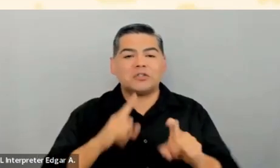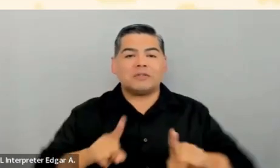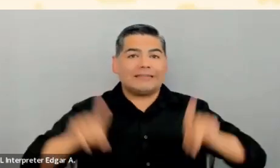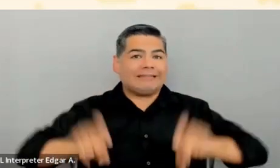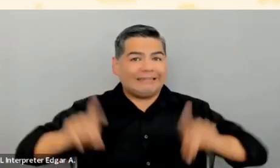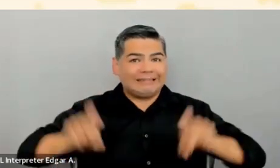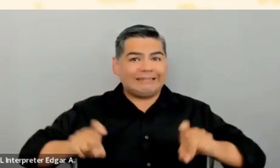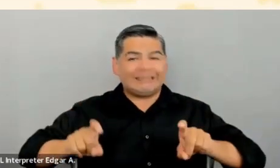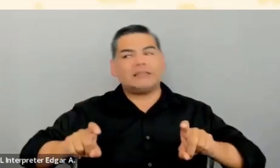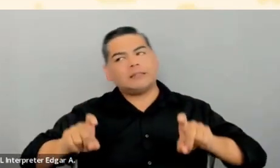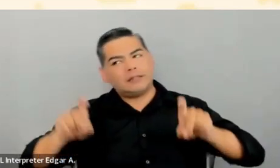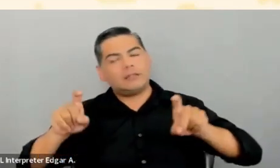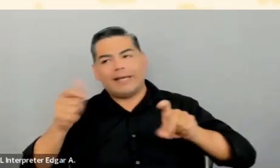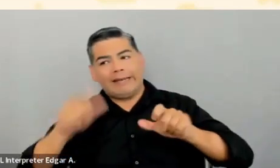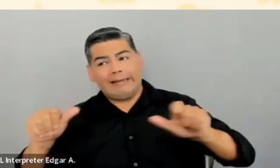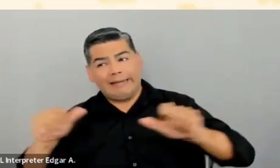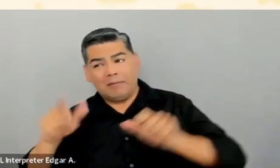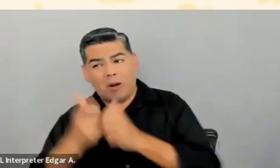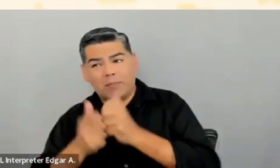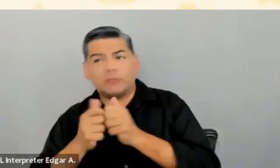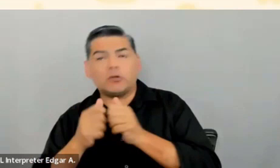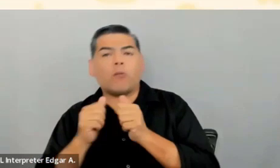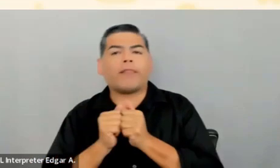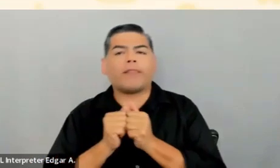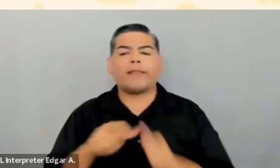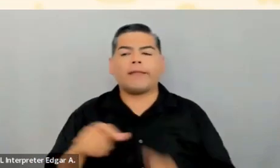whether or not it has any issues with the keyboard.